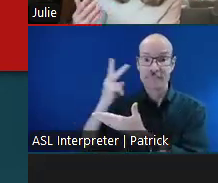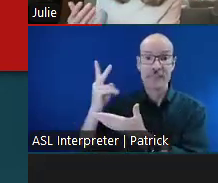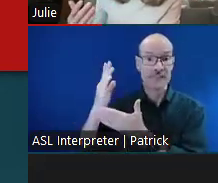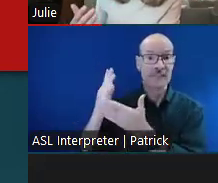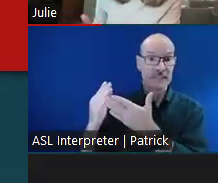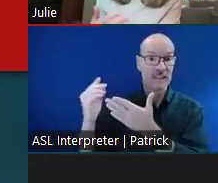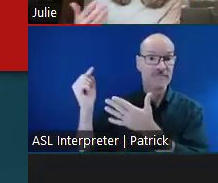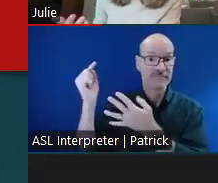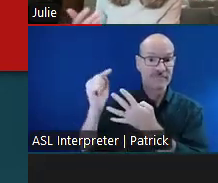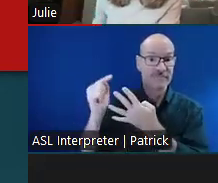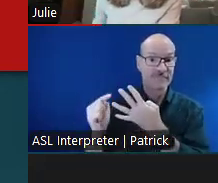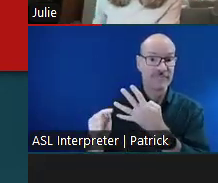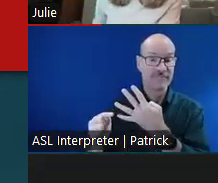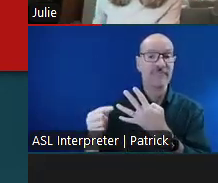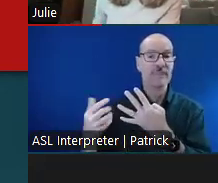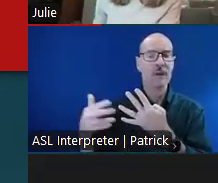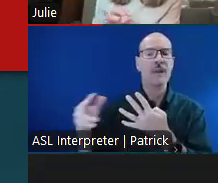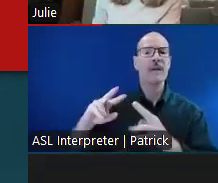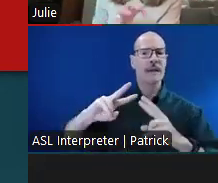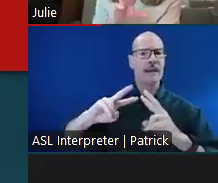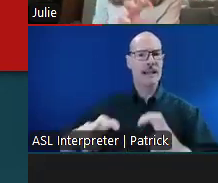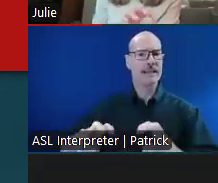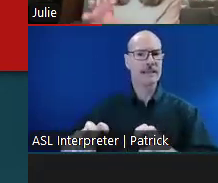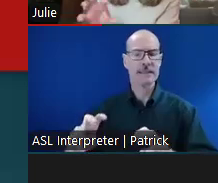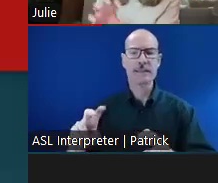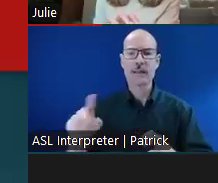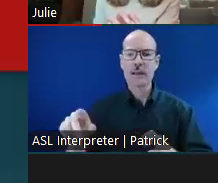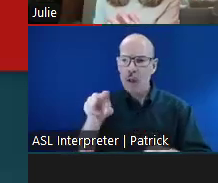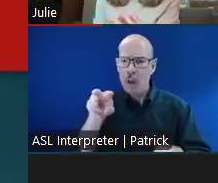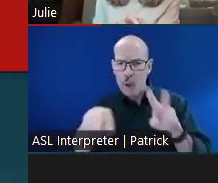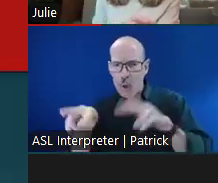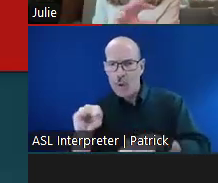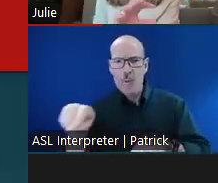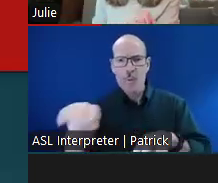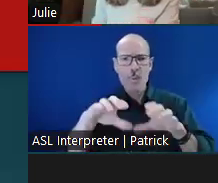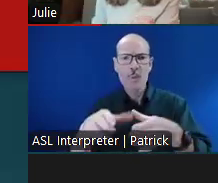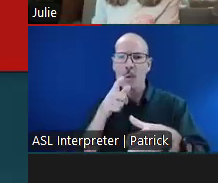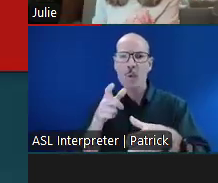Here on this slide you have some meta analyses looking at stress amongst caregivers.